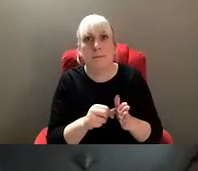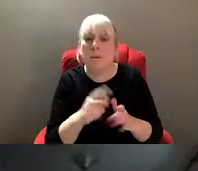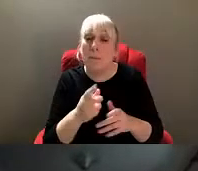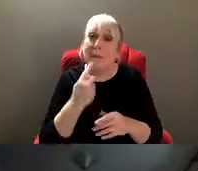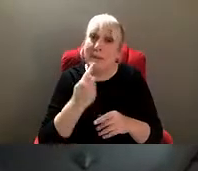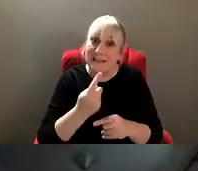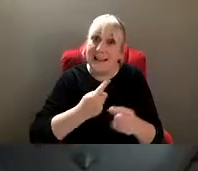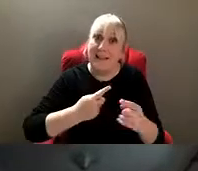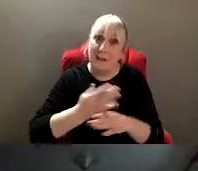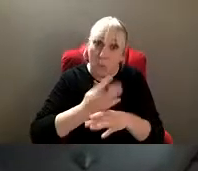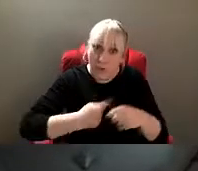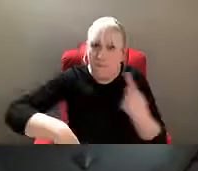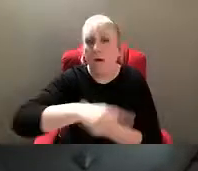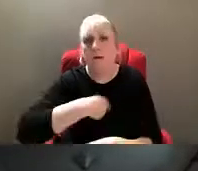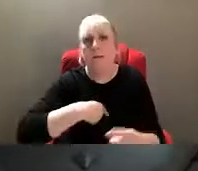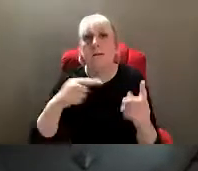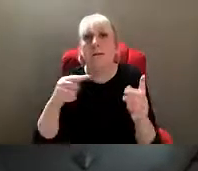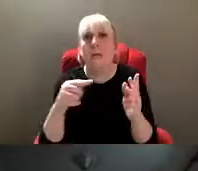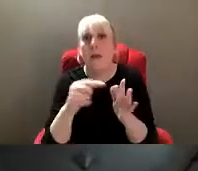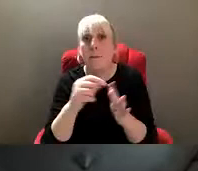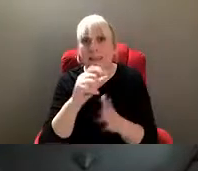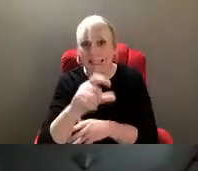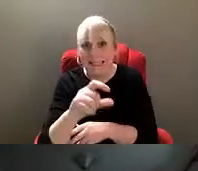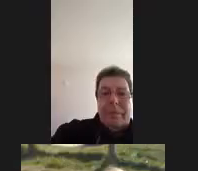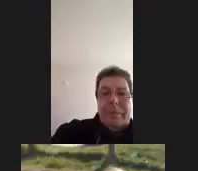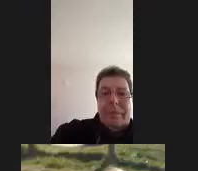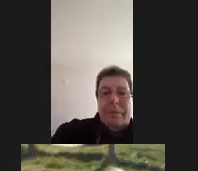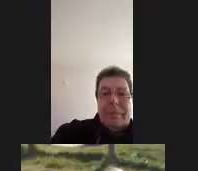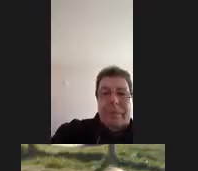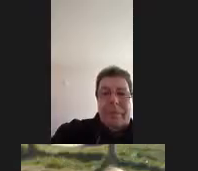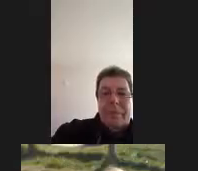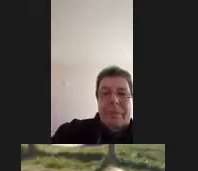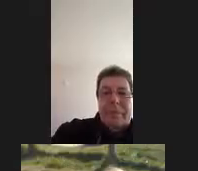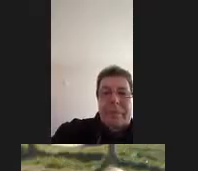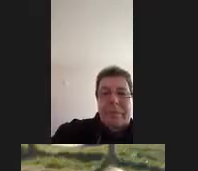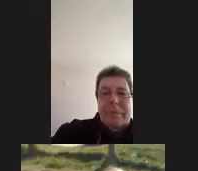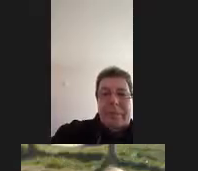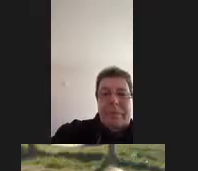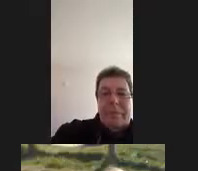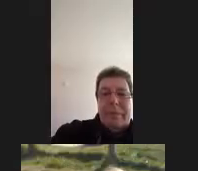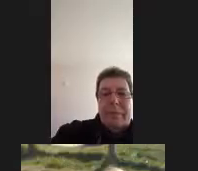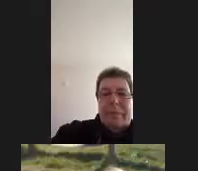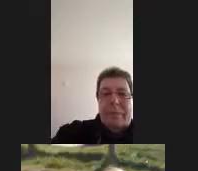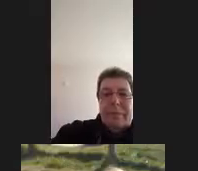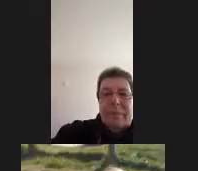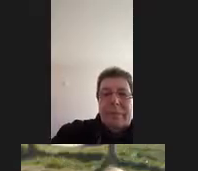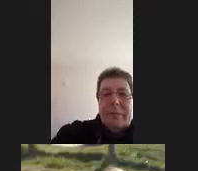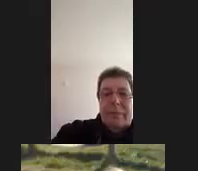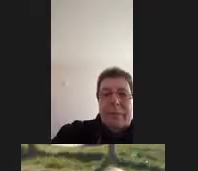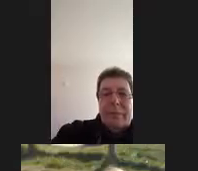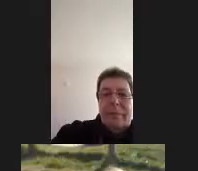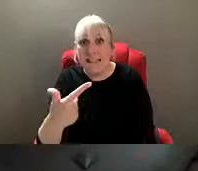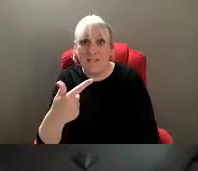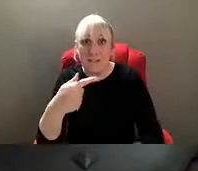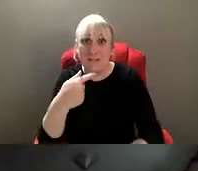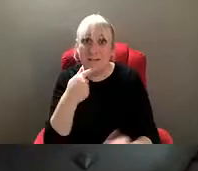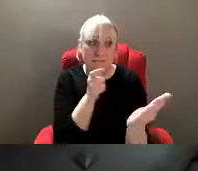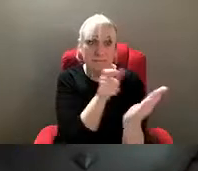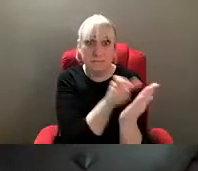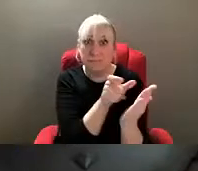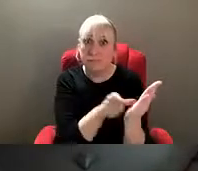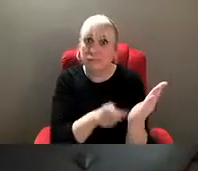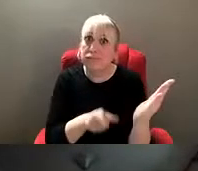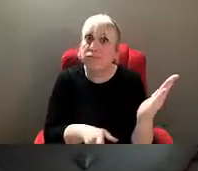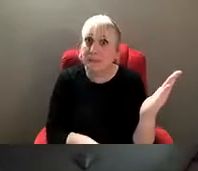the ipcc report does mention disability 47 times i counted it but it is all most of it talks about